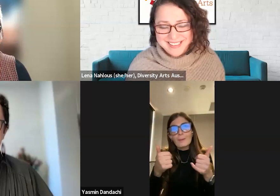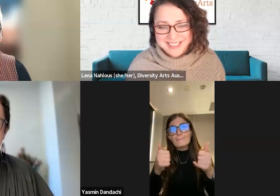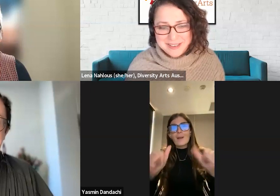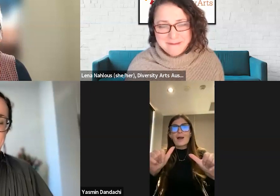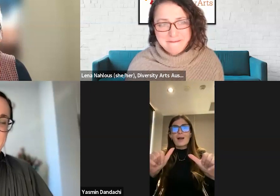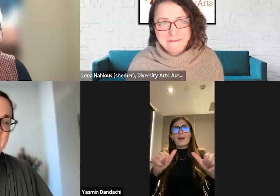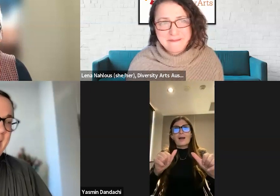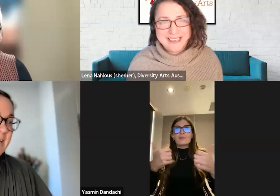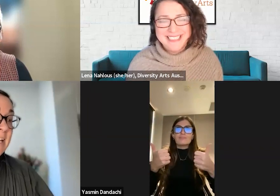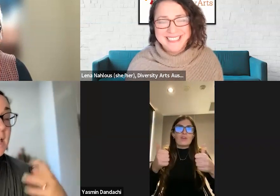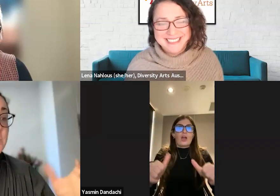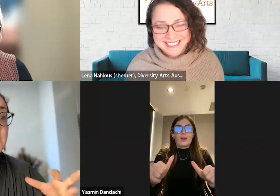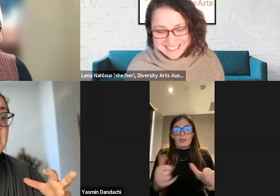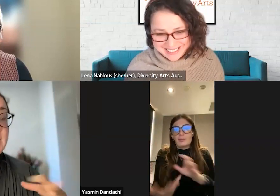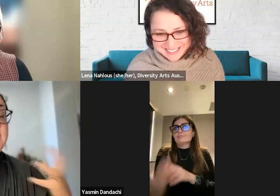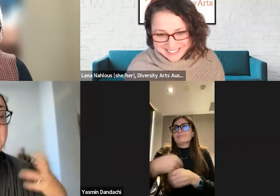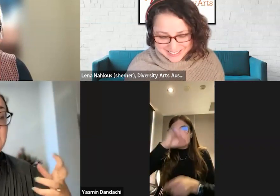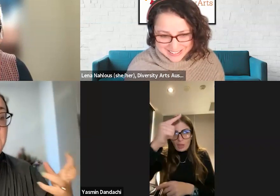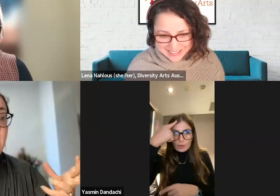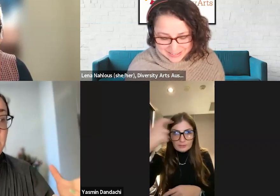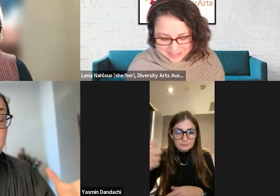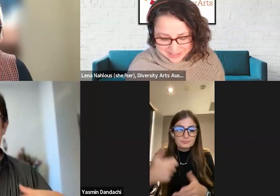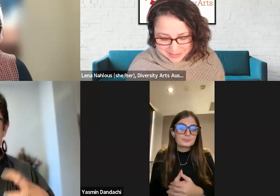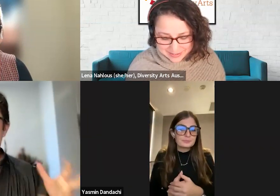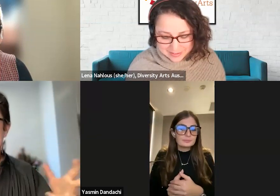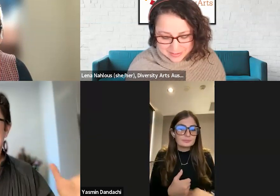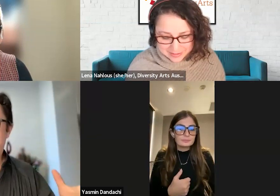are starting to be on board with it because we're